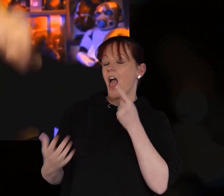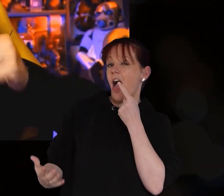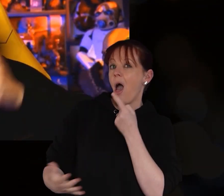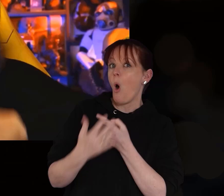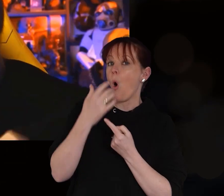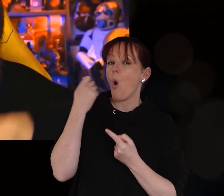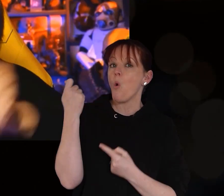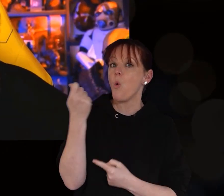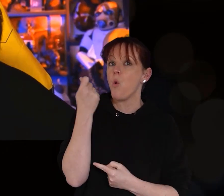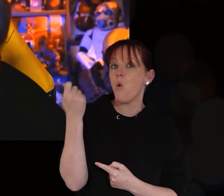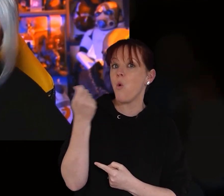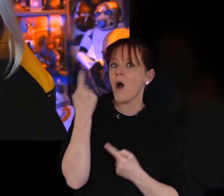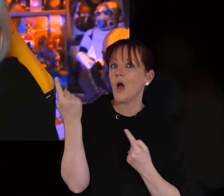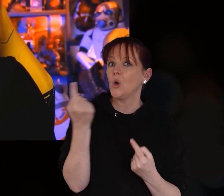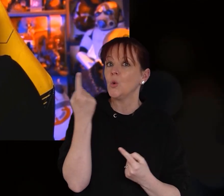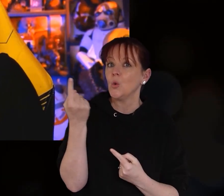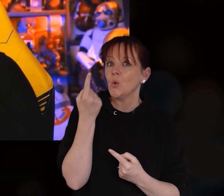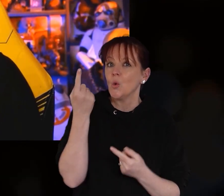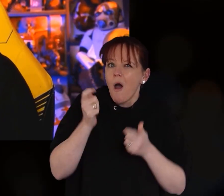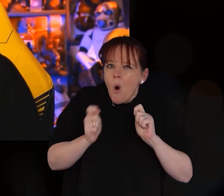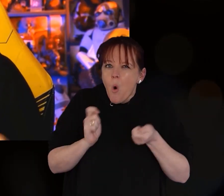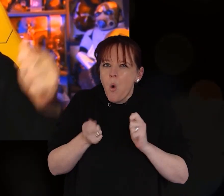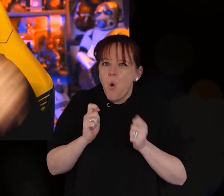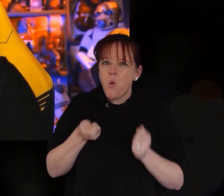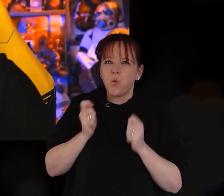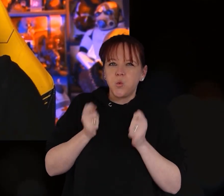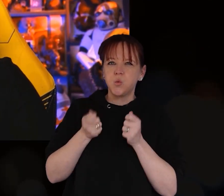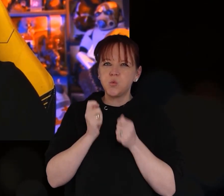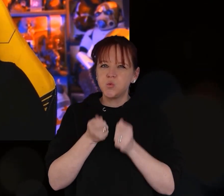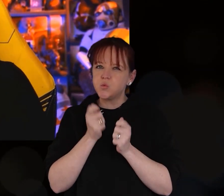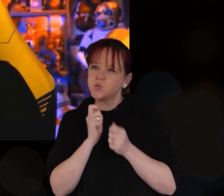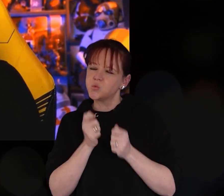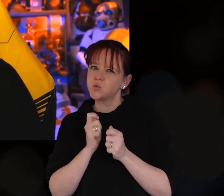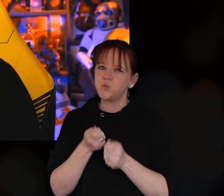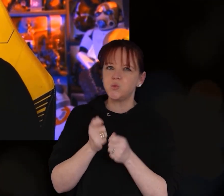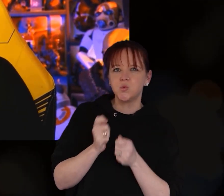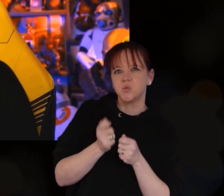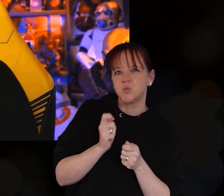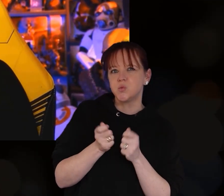DRUM ROLL SOUND Cue fancy, transition sound effect there...